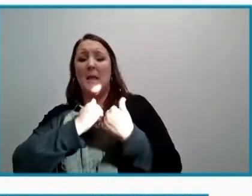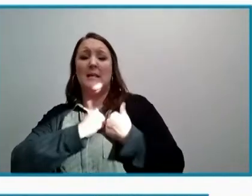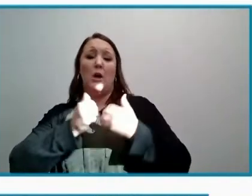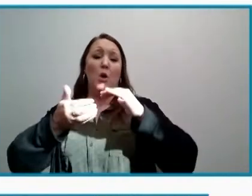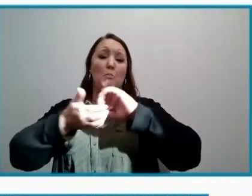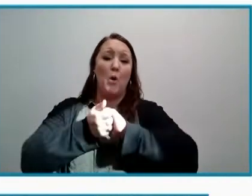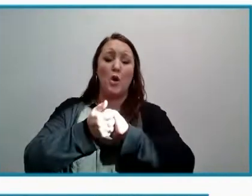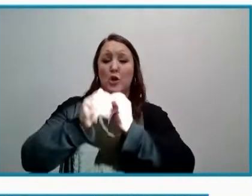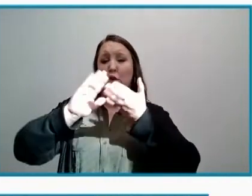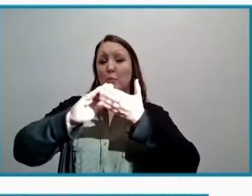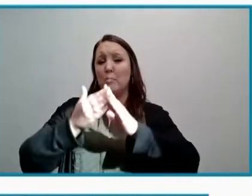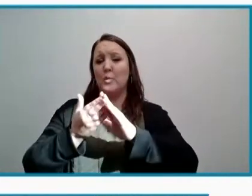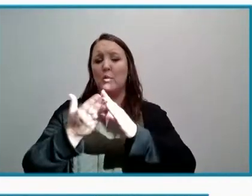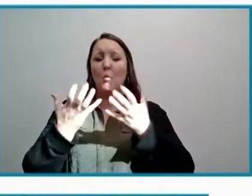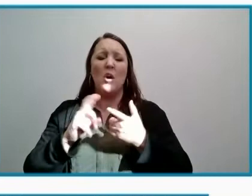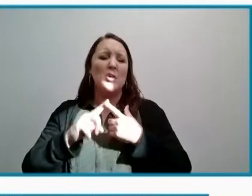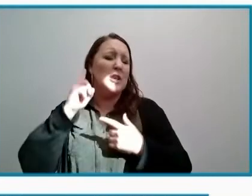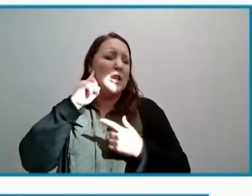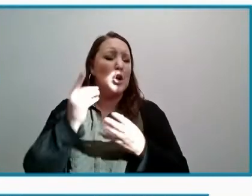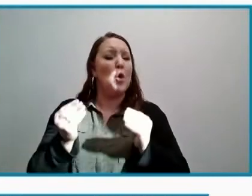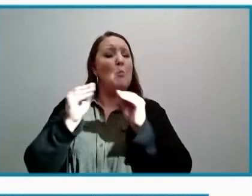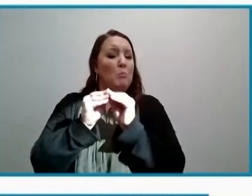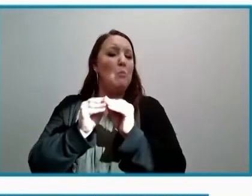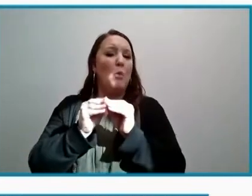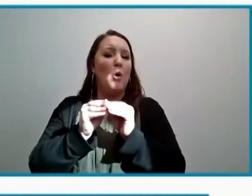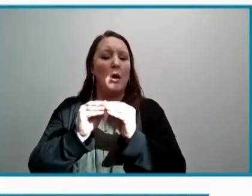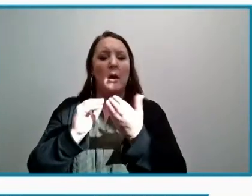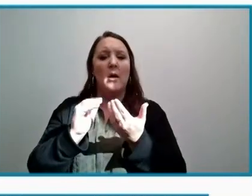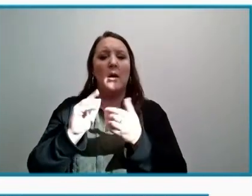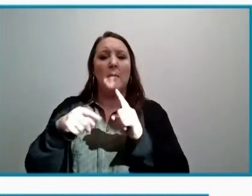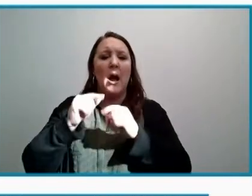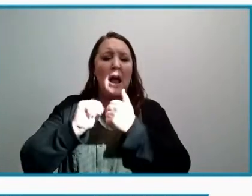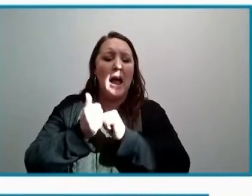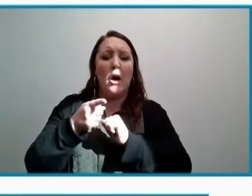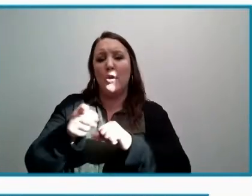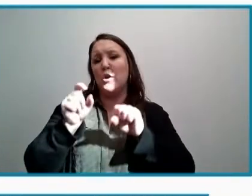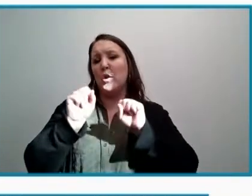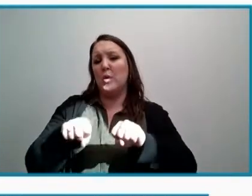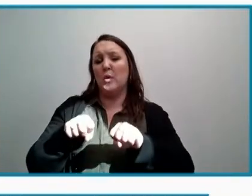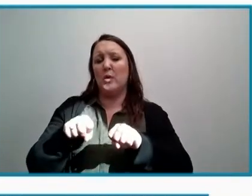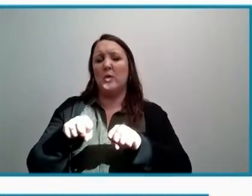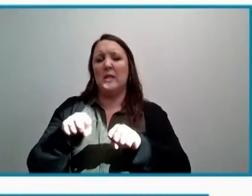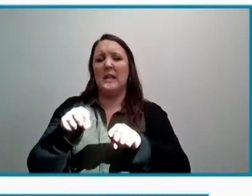I'd love to hear a little bit more about how you build those partnerships and build that trust.